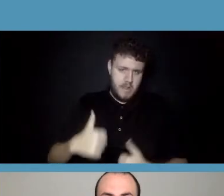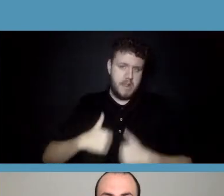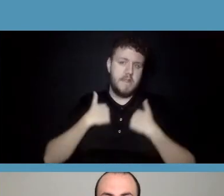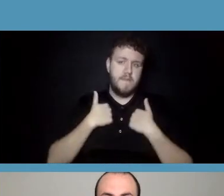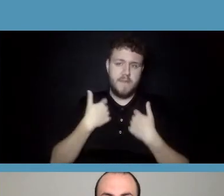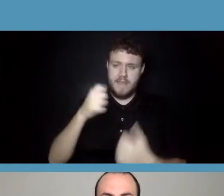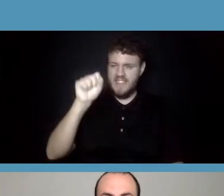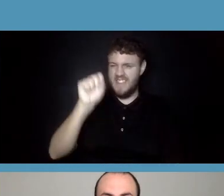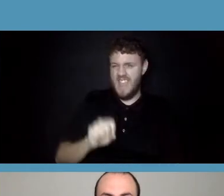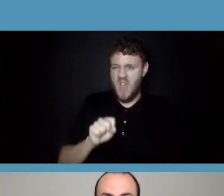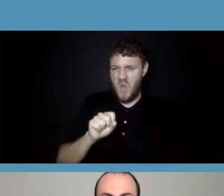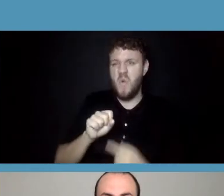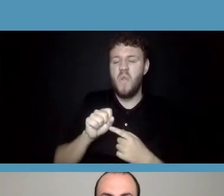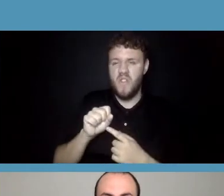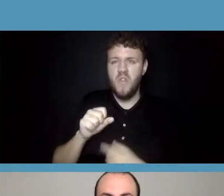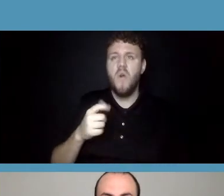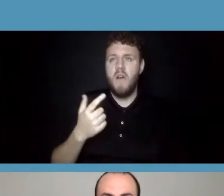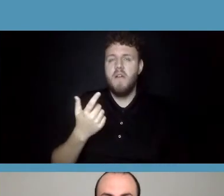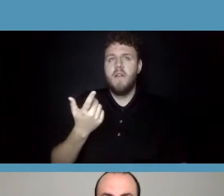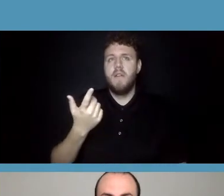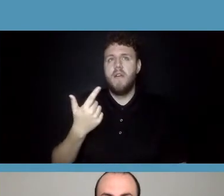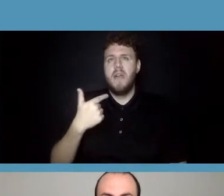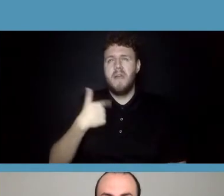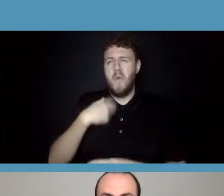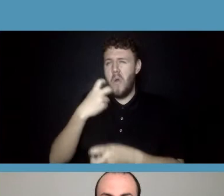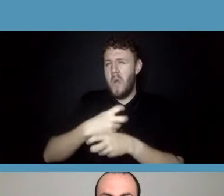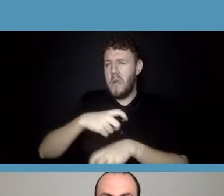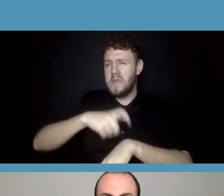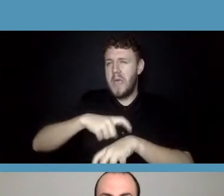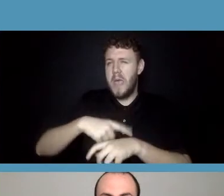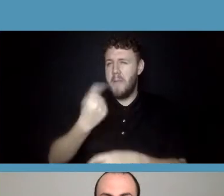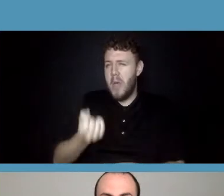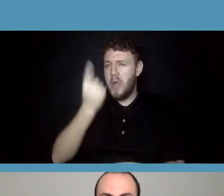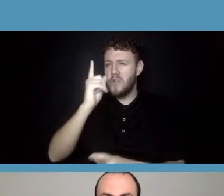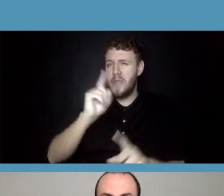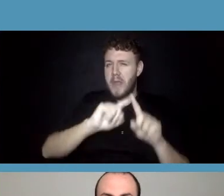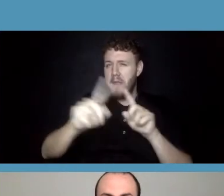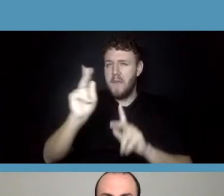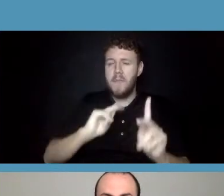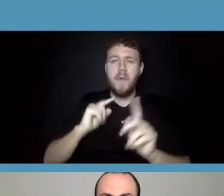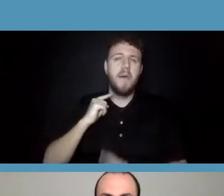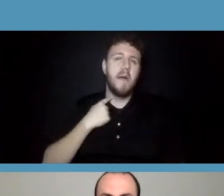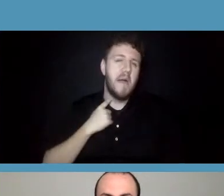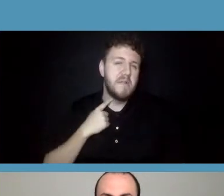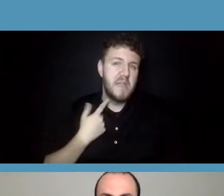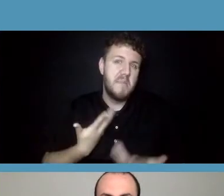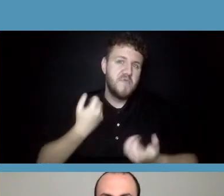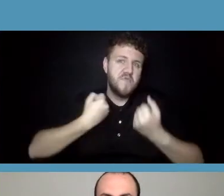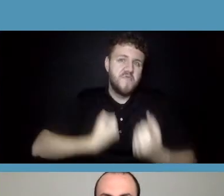South and I have a hard time understanding people. Sometimes the accents can be really